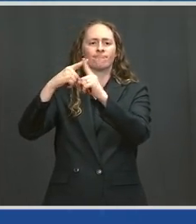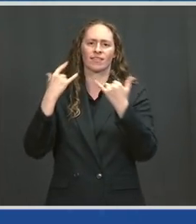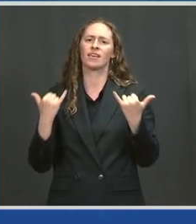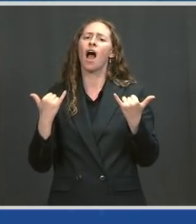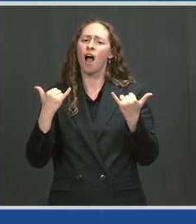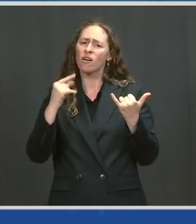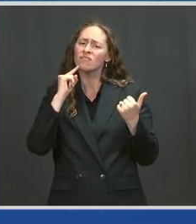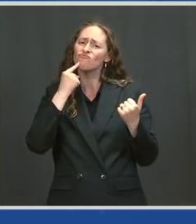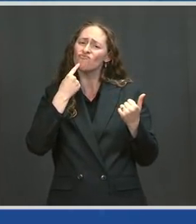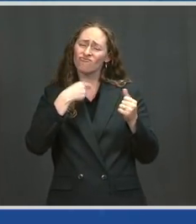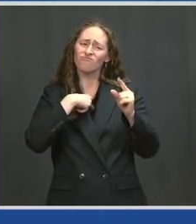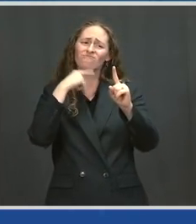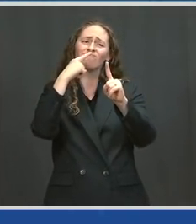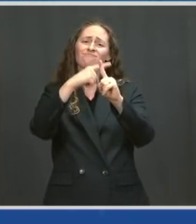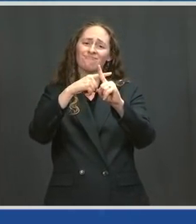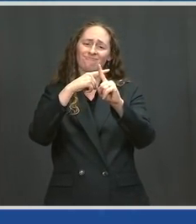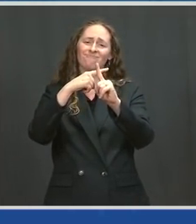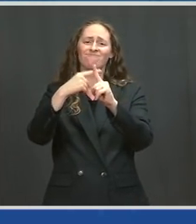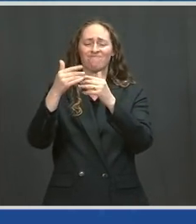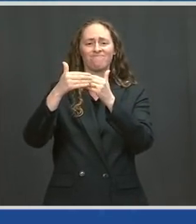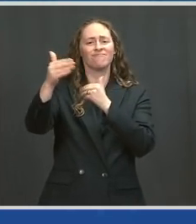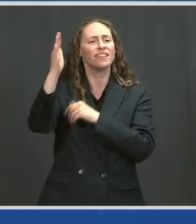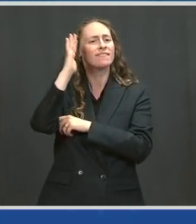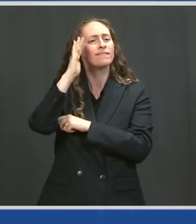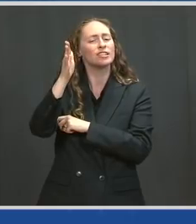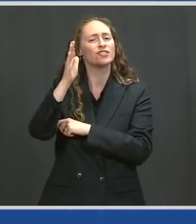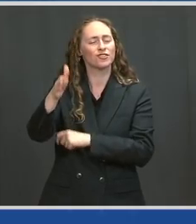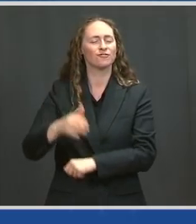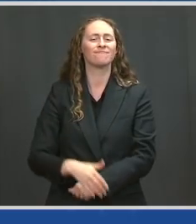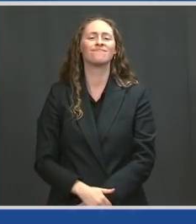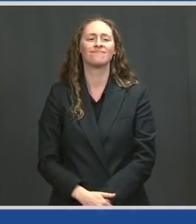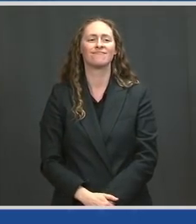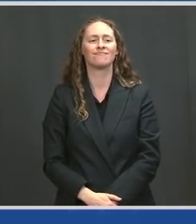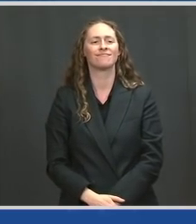The reason is, because of this new generation of young people.